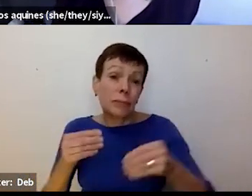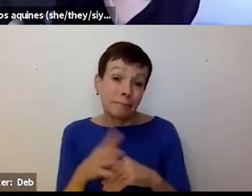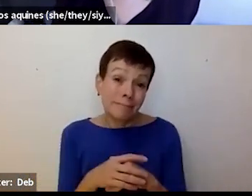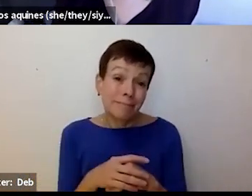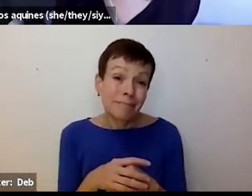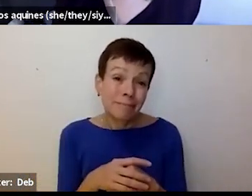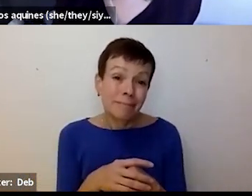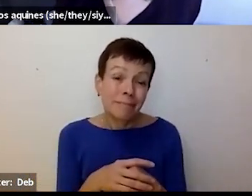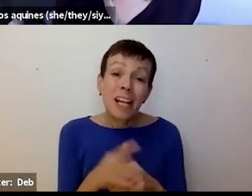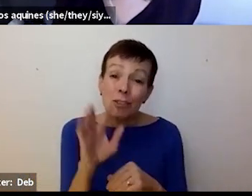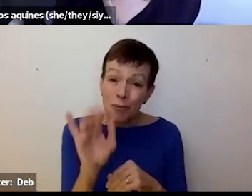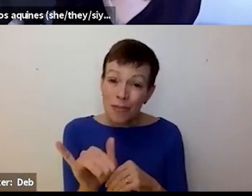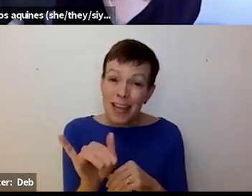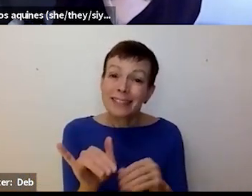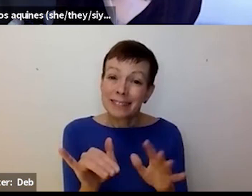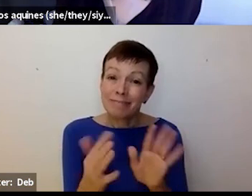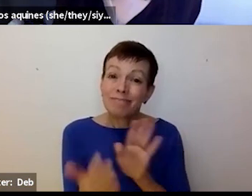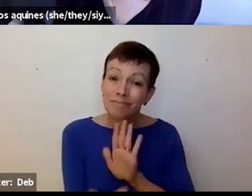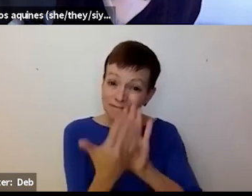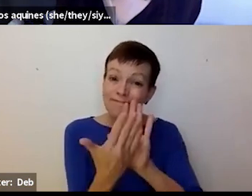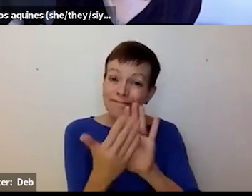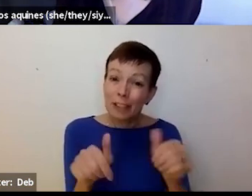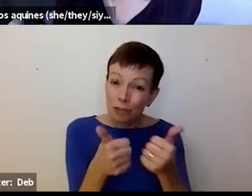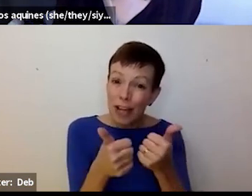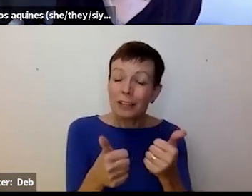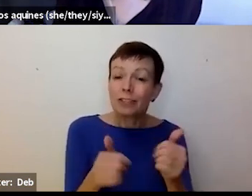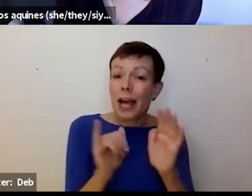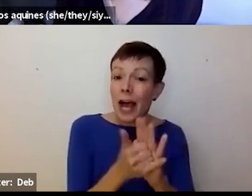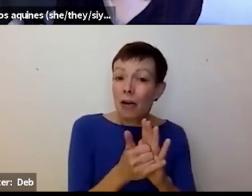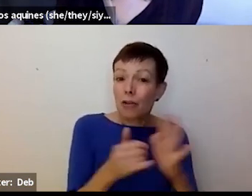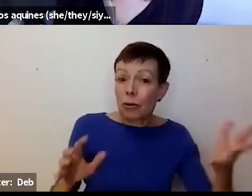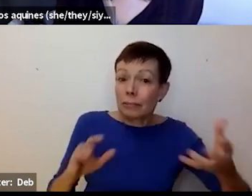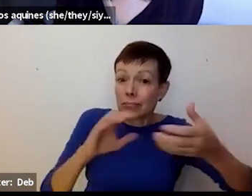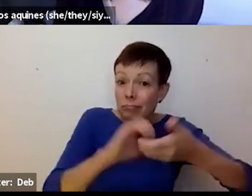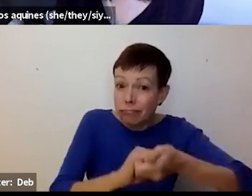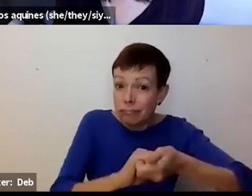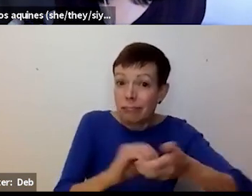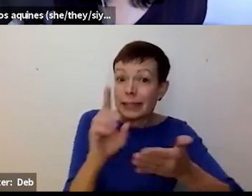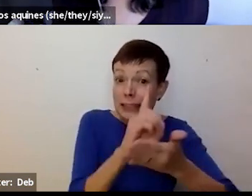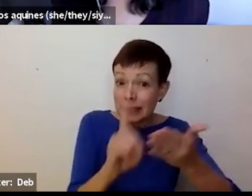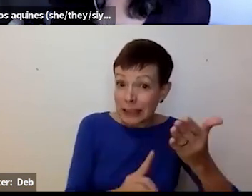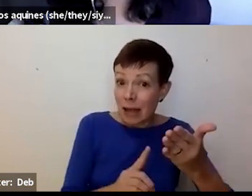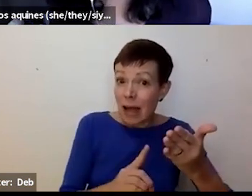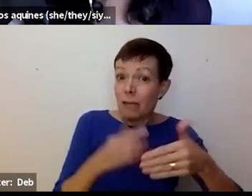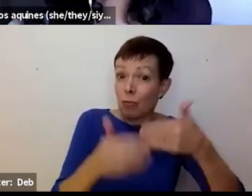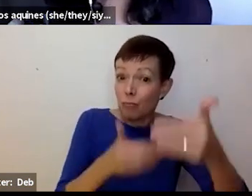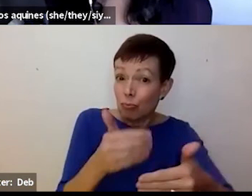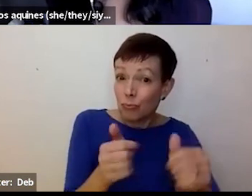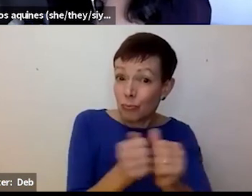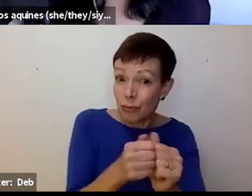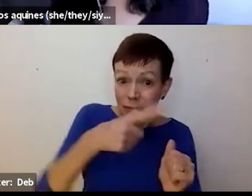the open endedness of co-design, community organizing, and the kind of discrete things